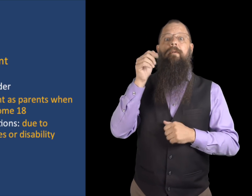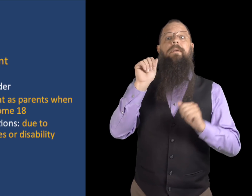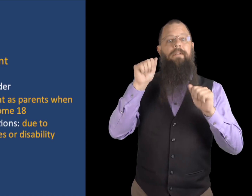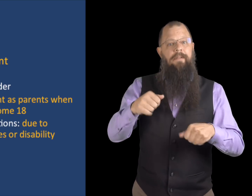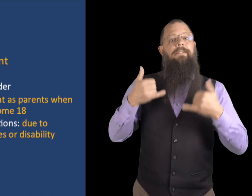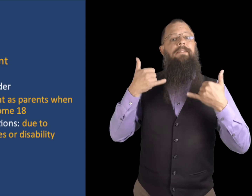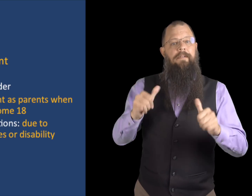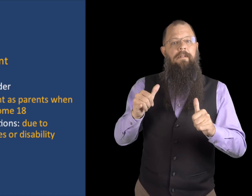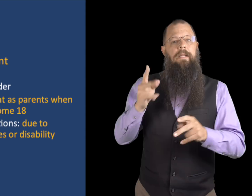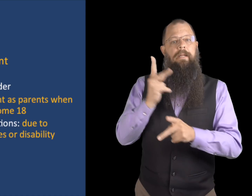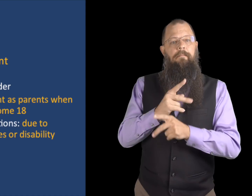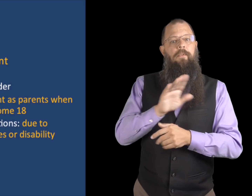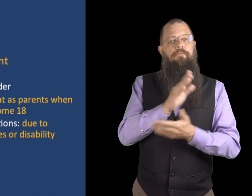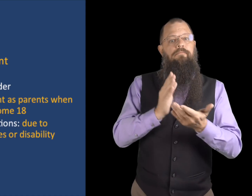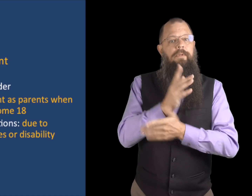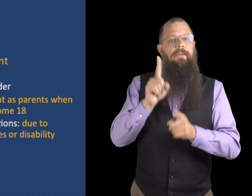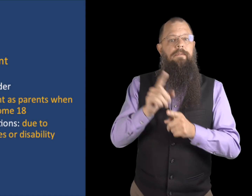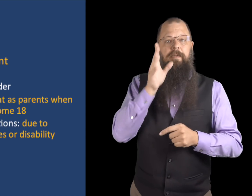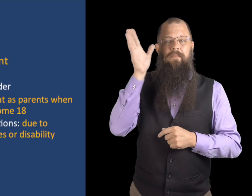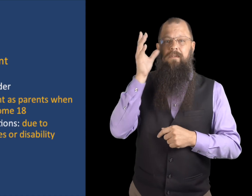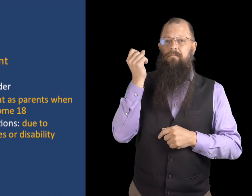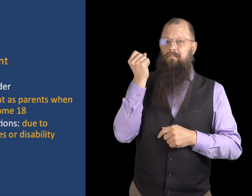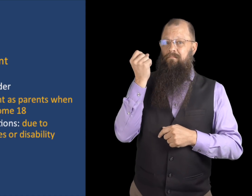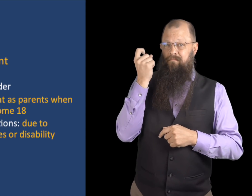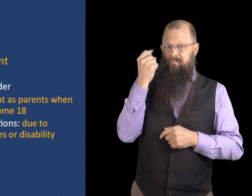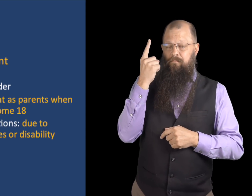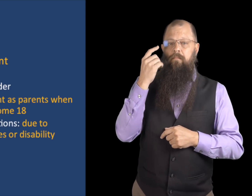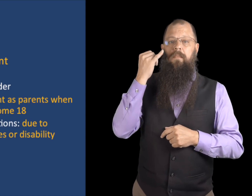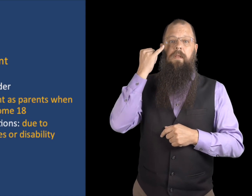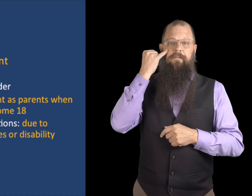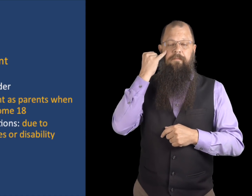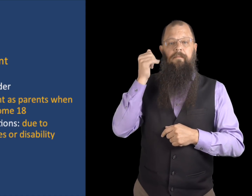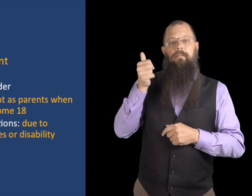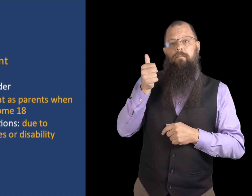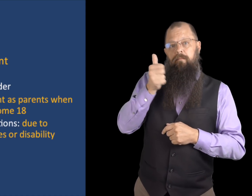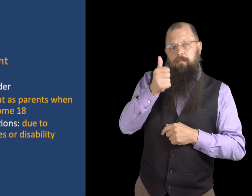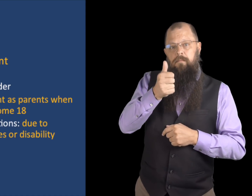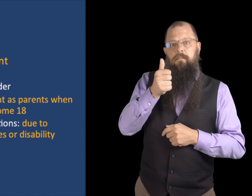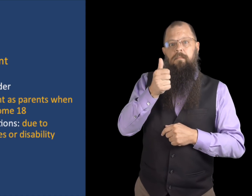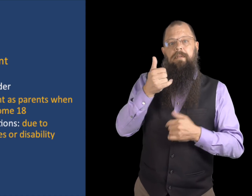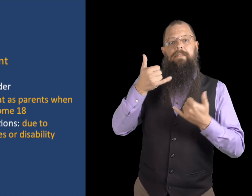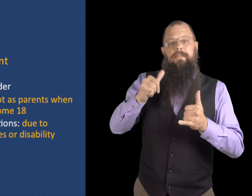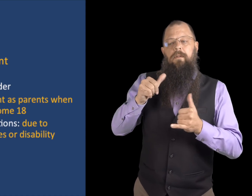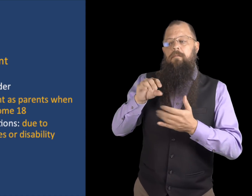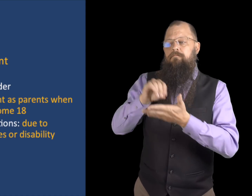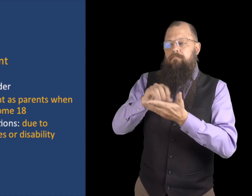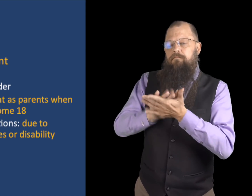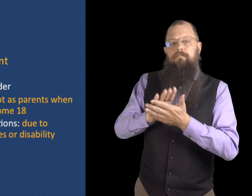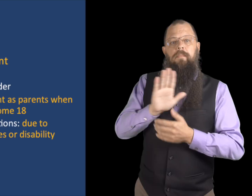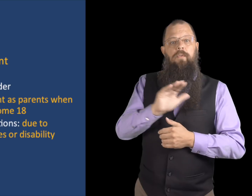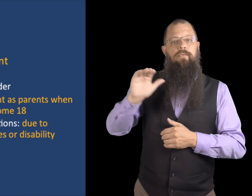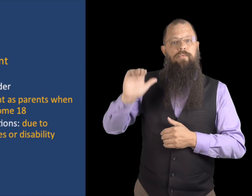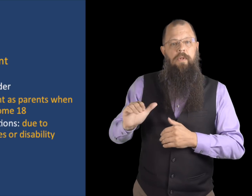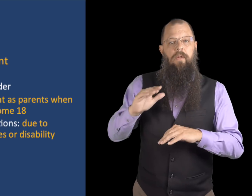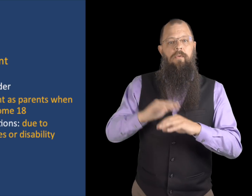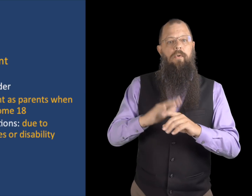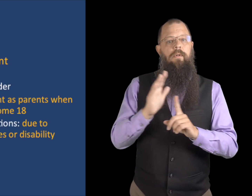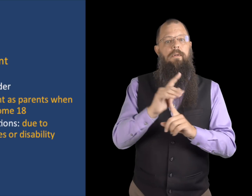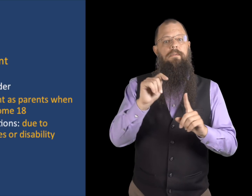investigation just like a parent. Parents can still maintain their rights as a